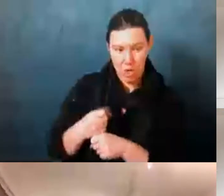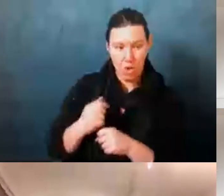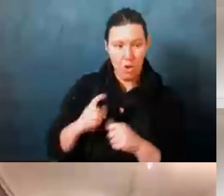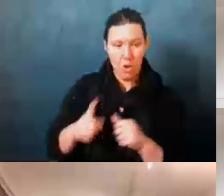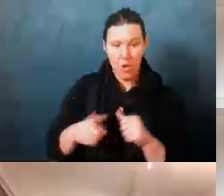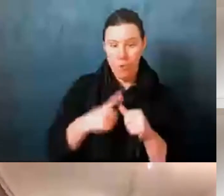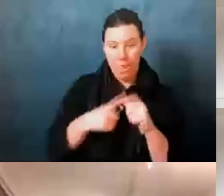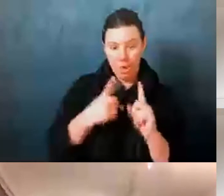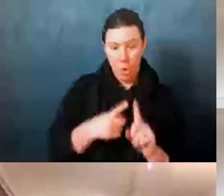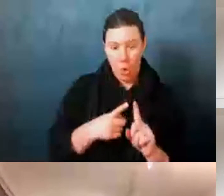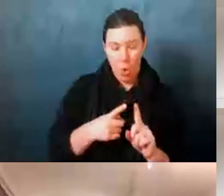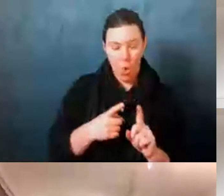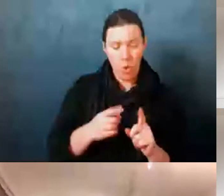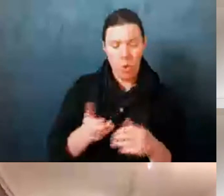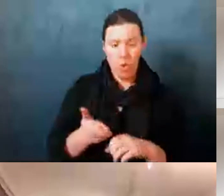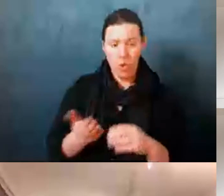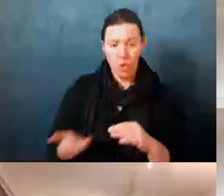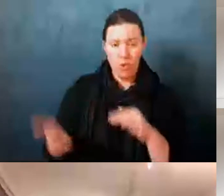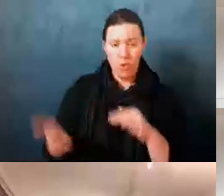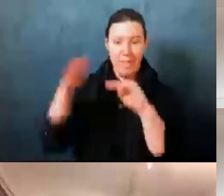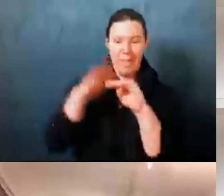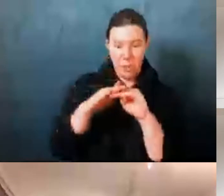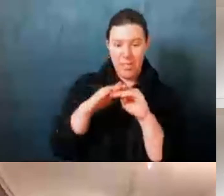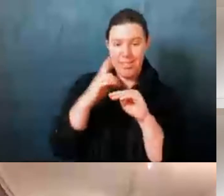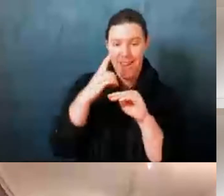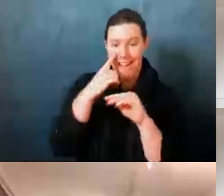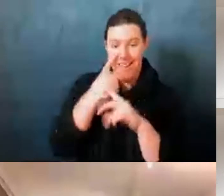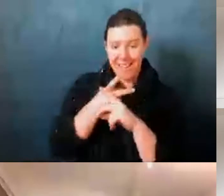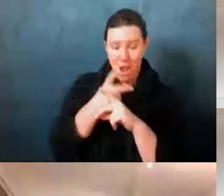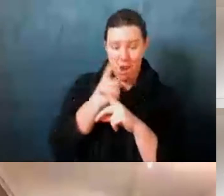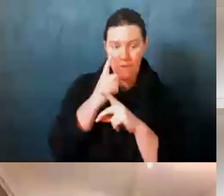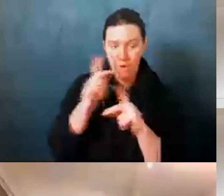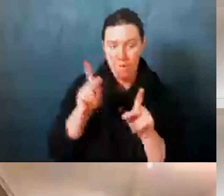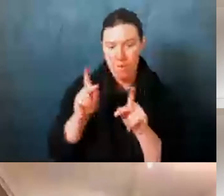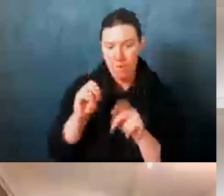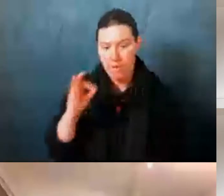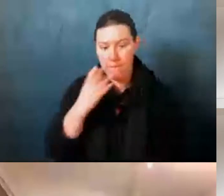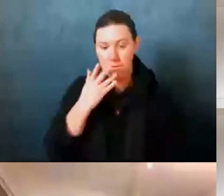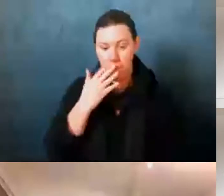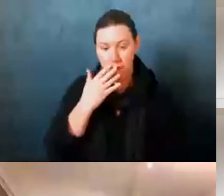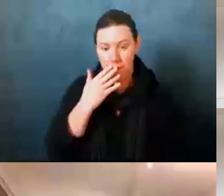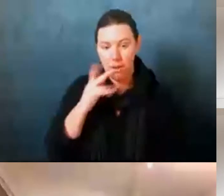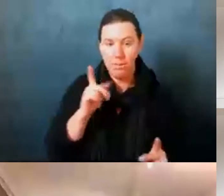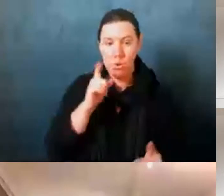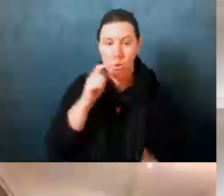for people of color, people experiencing poverty, immigrant populations, and older Americans.